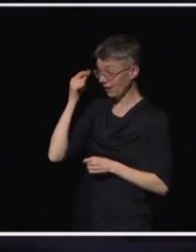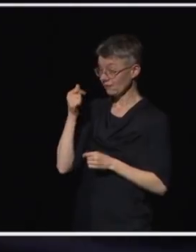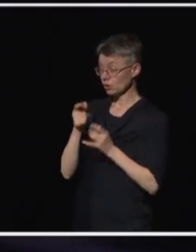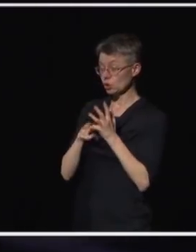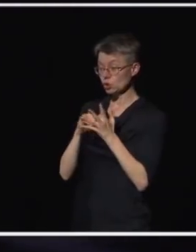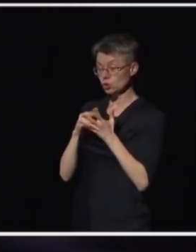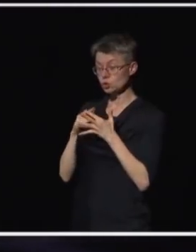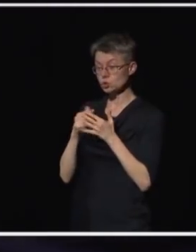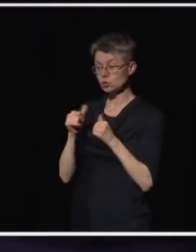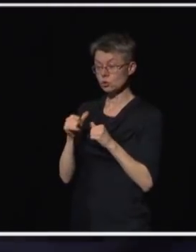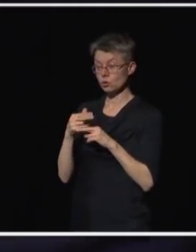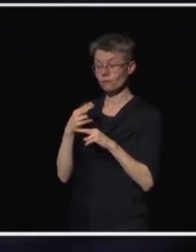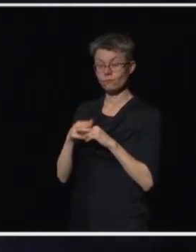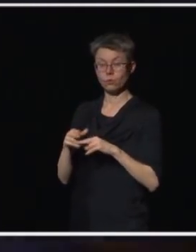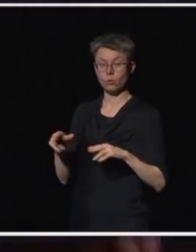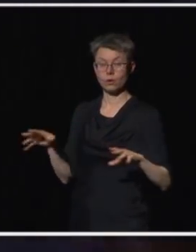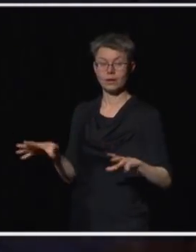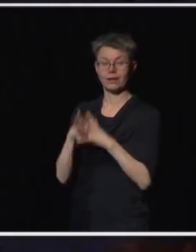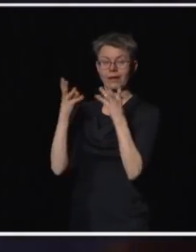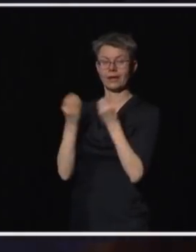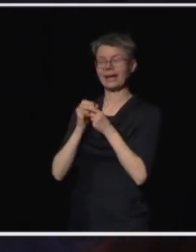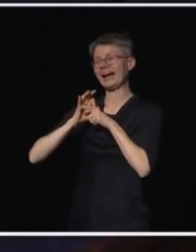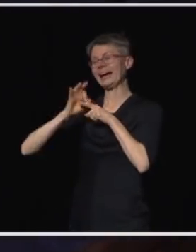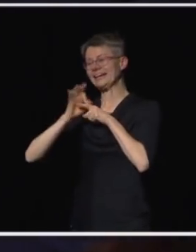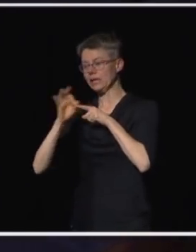of all-encompassing Coloured Diaspora or have we not reckoned